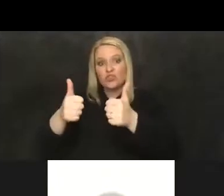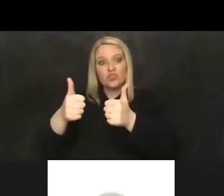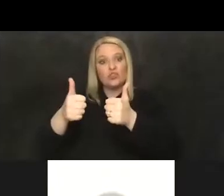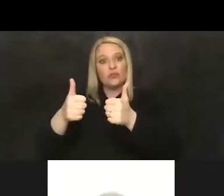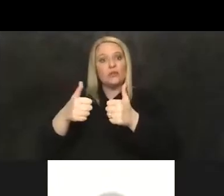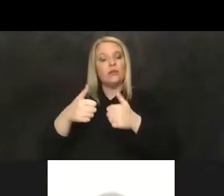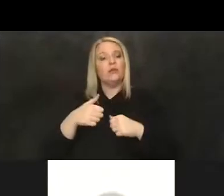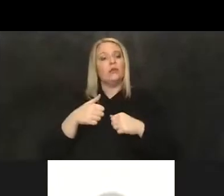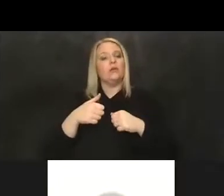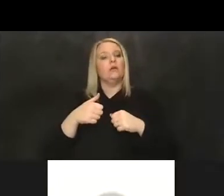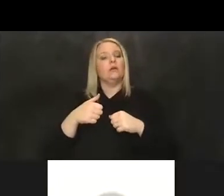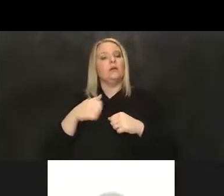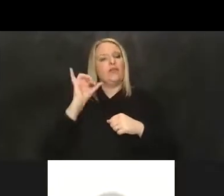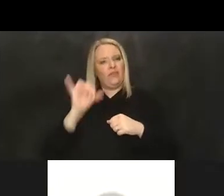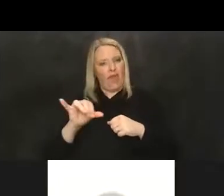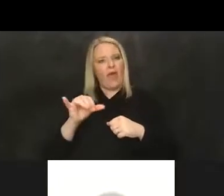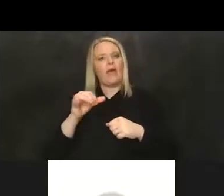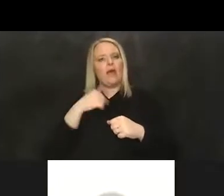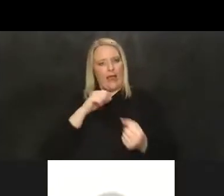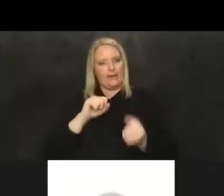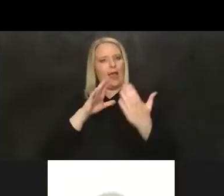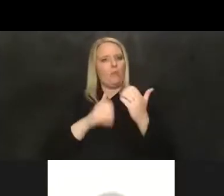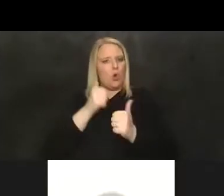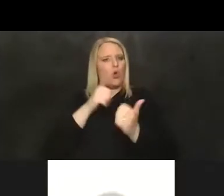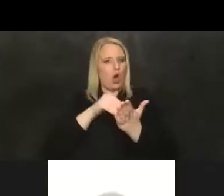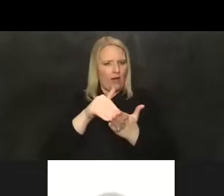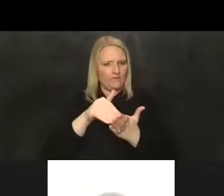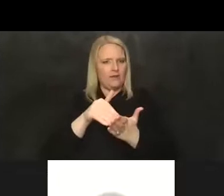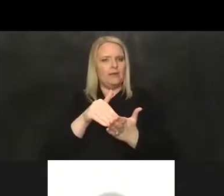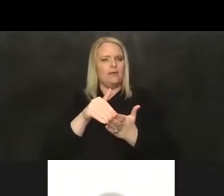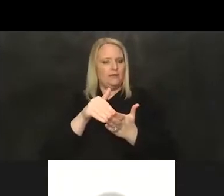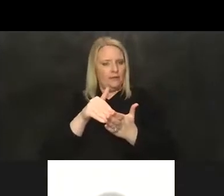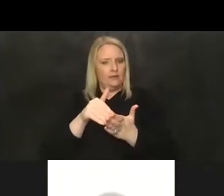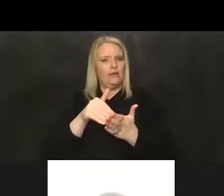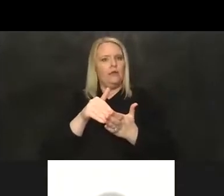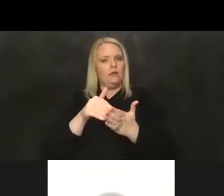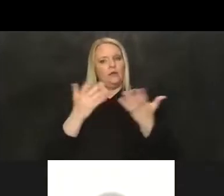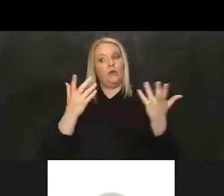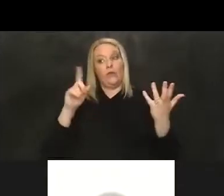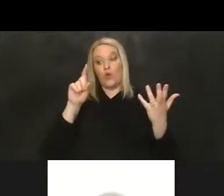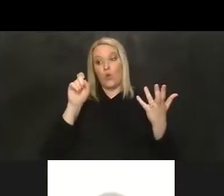So, that's where I encounter it most, and I have to be- it's a question of, do I want to keep